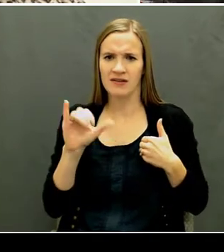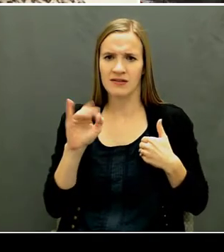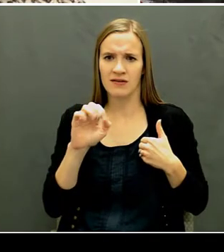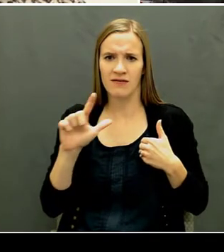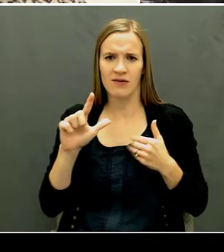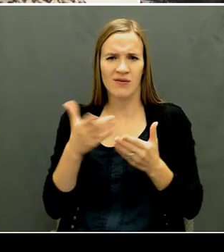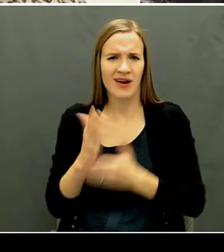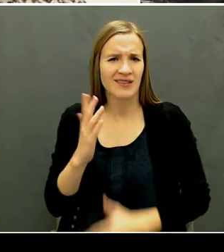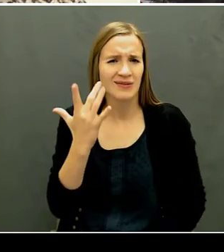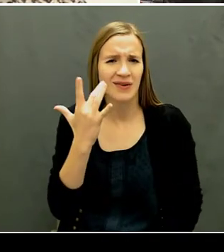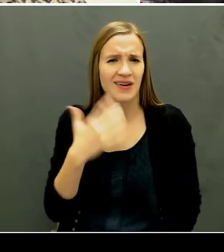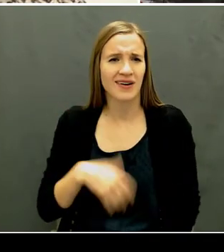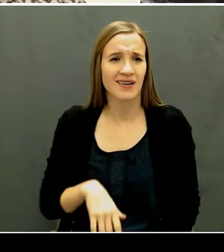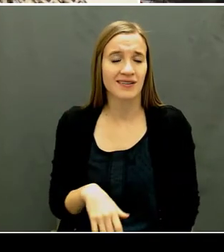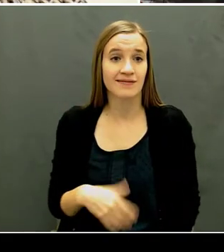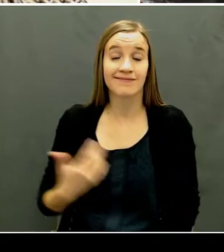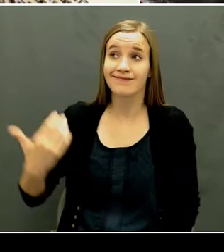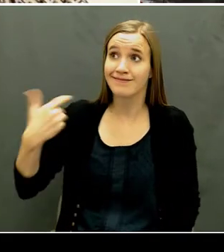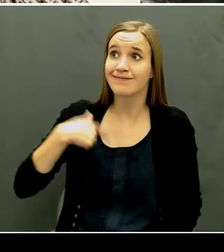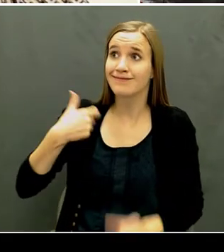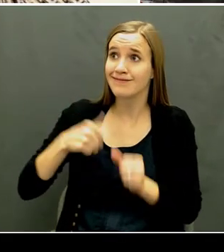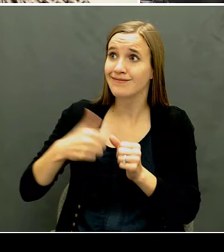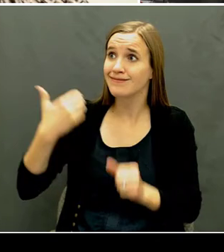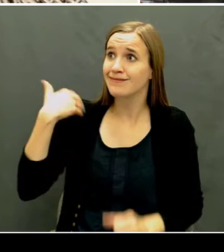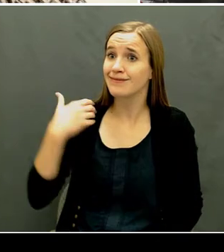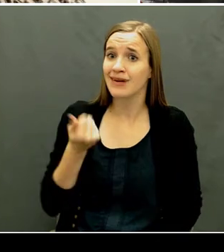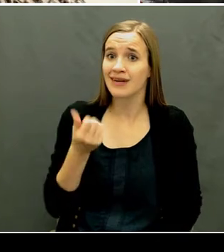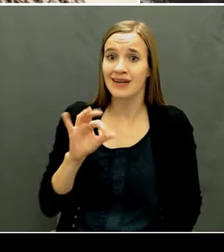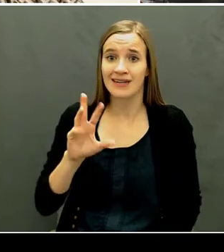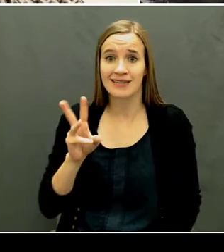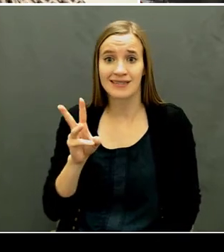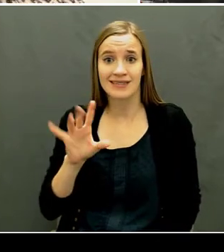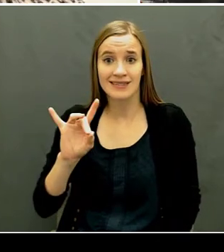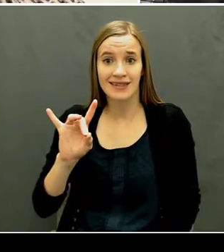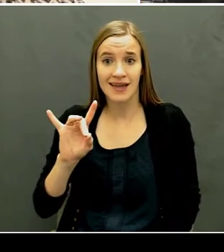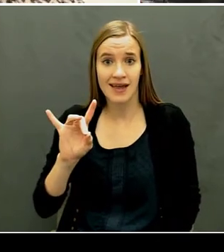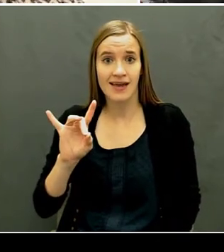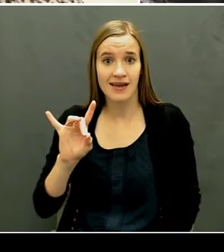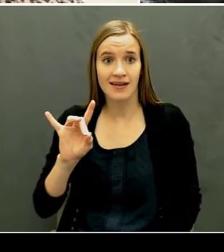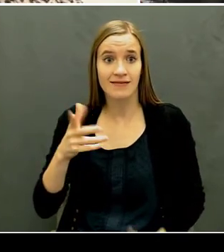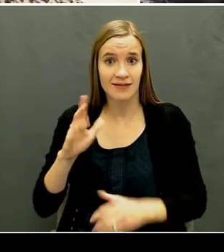Architecture Barriers Act, and that was kind of a beginning of saying, hey, if you get this kind of